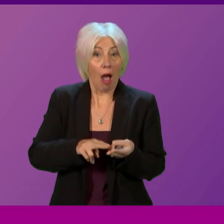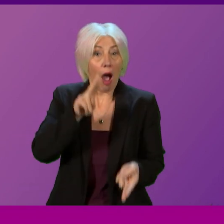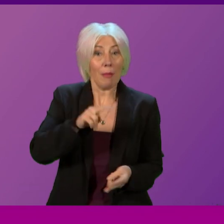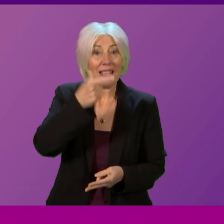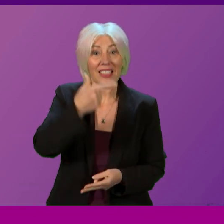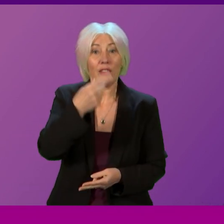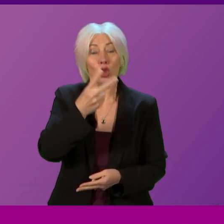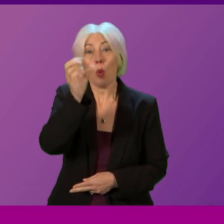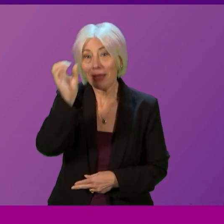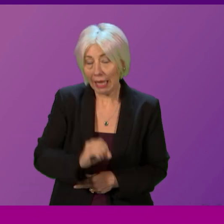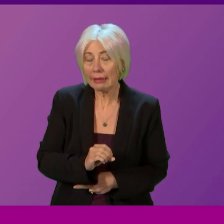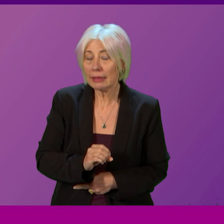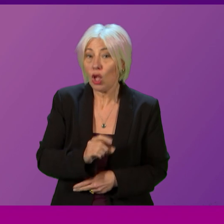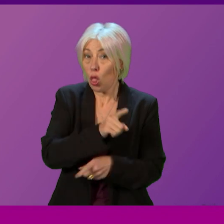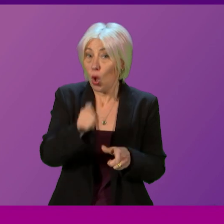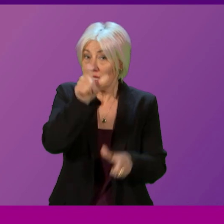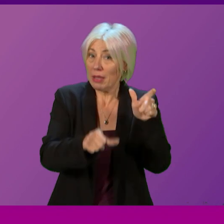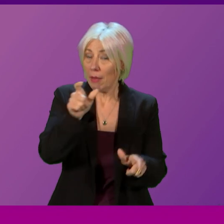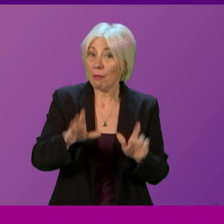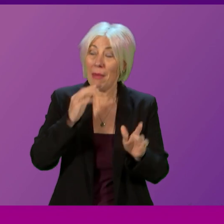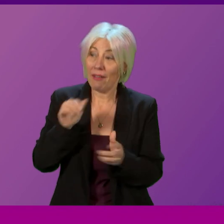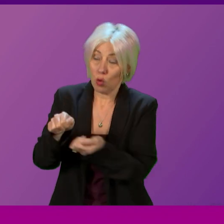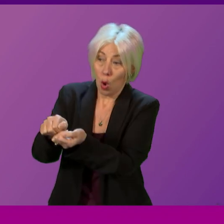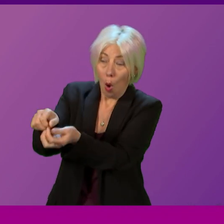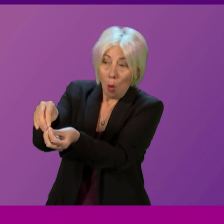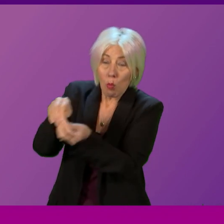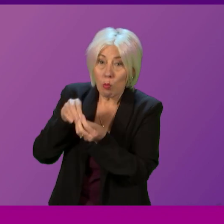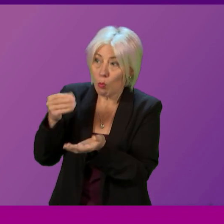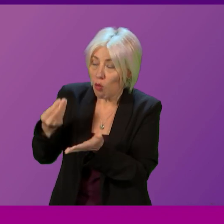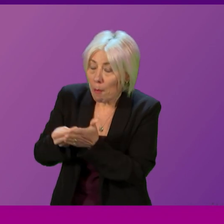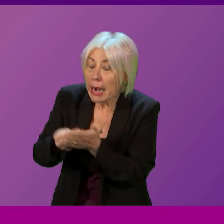Often, those are people who are forced to borrow money, turn to family and friends or